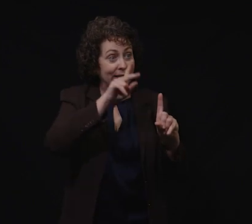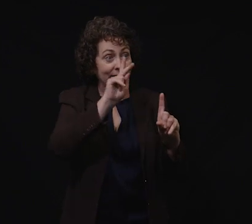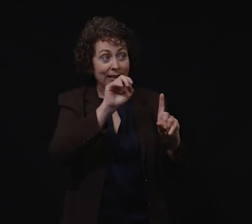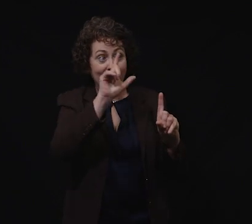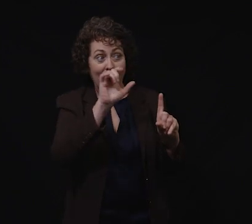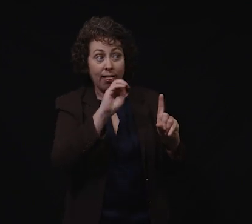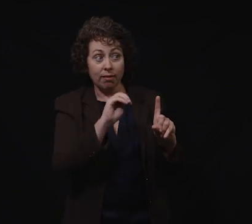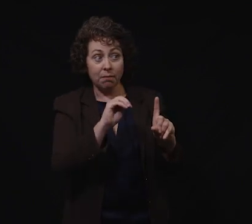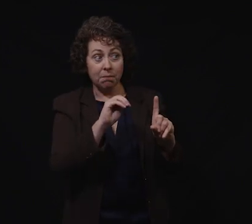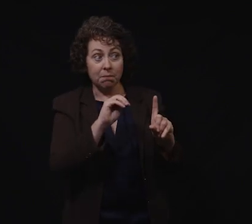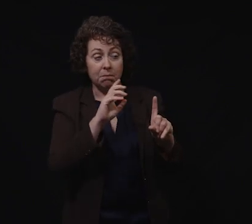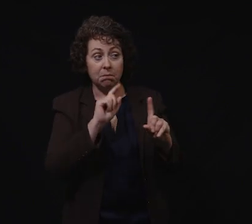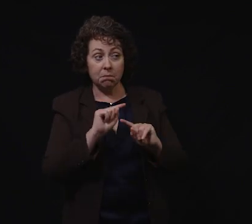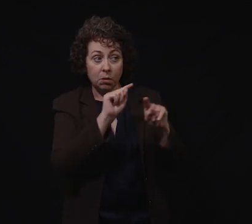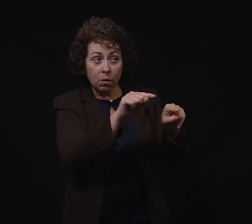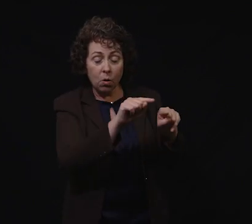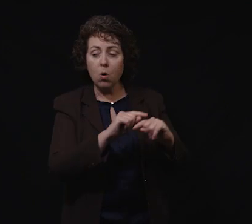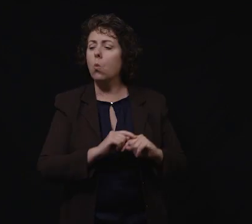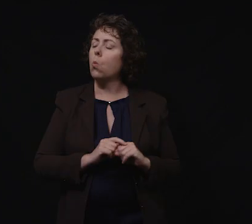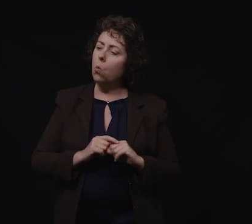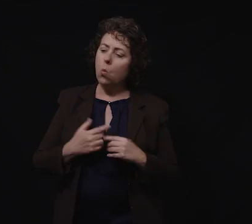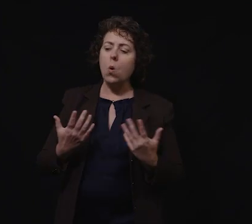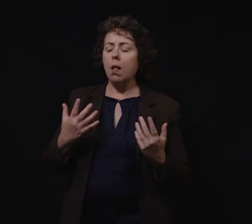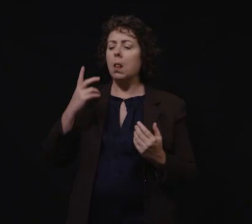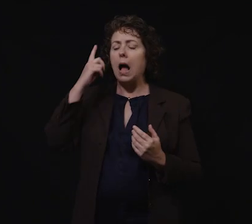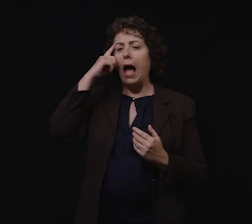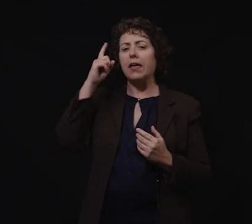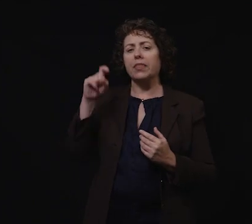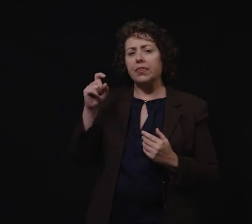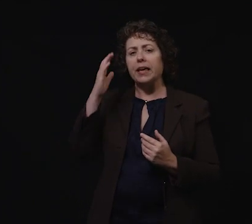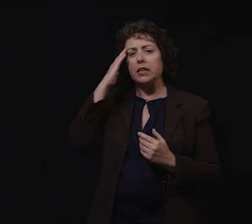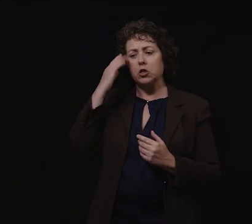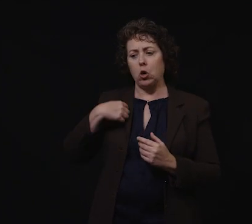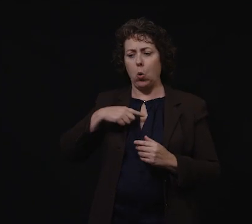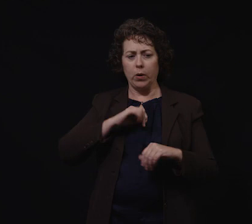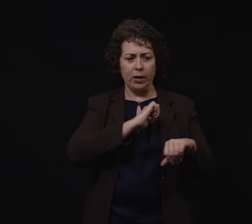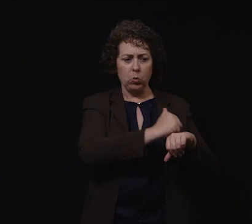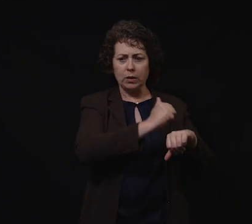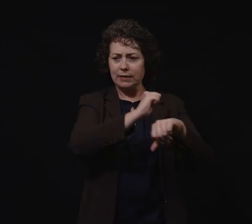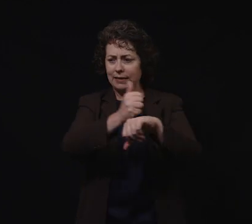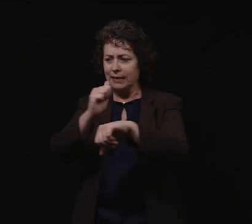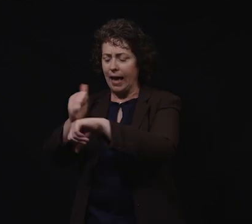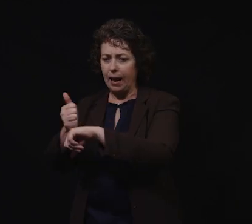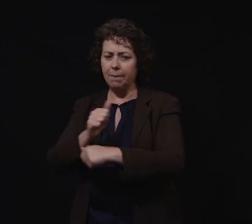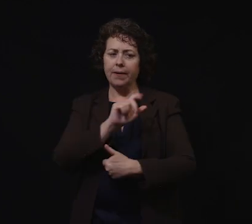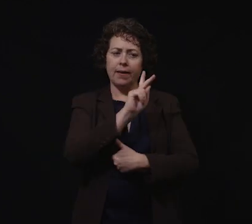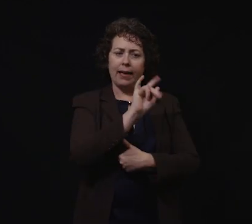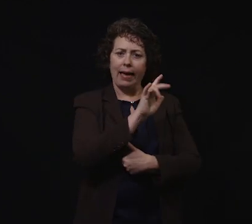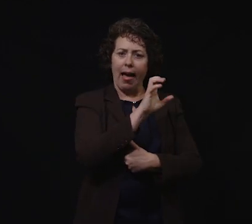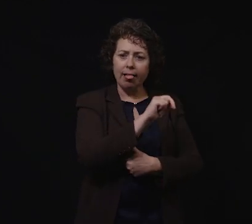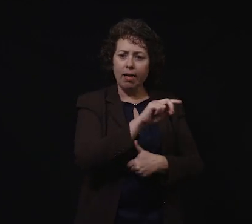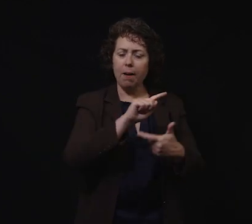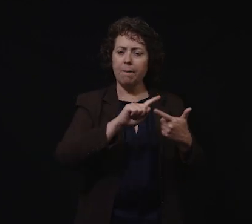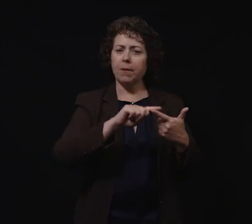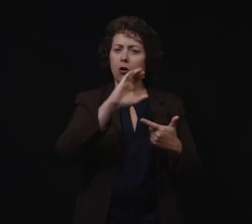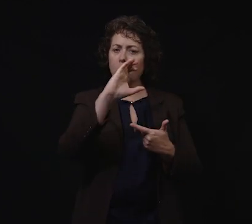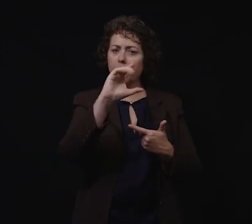Well, I think I think they need to know that we are going to create shelters at corporate landing middle old donation as well as